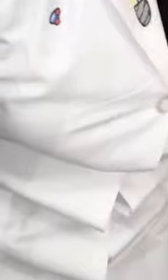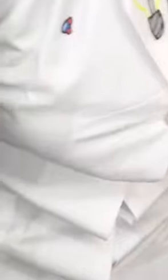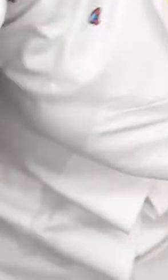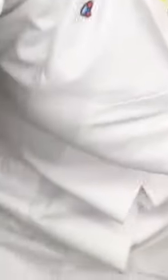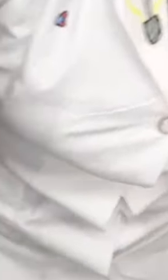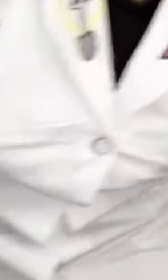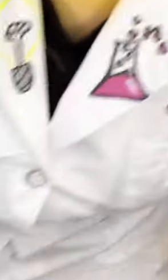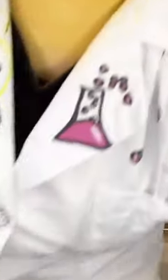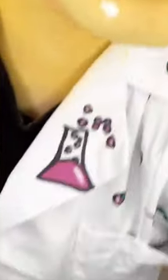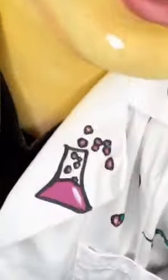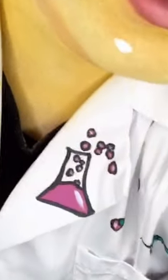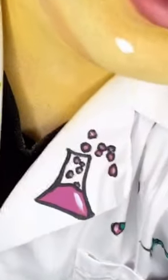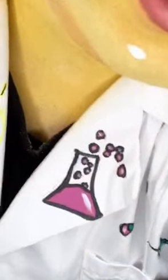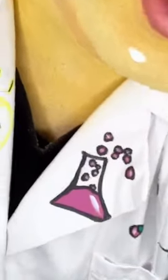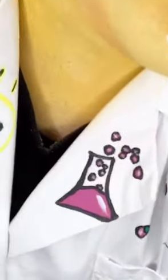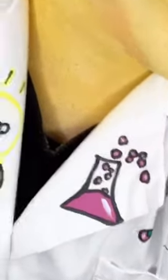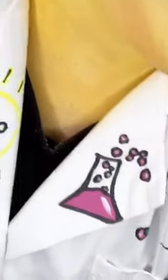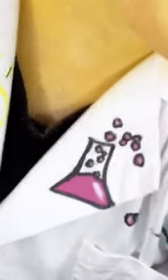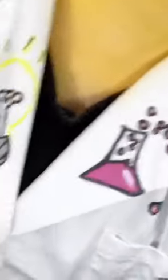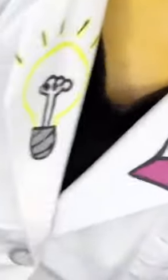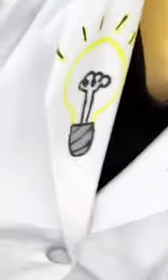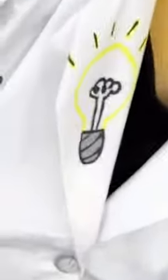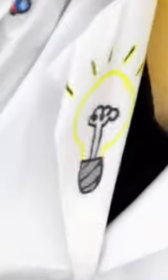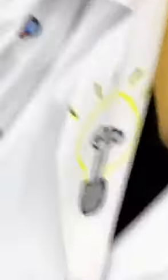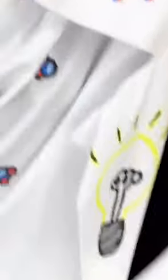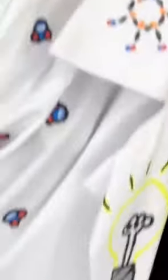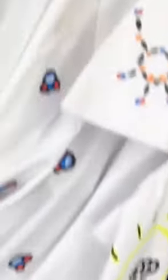Seamless transition! I'm gonna raise this just a little